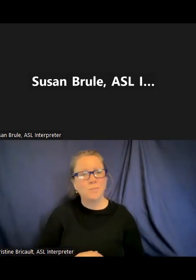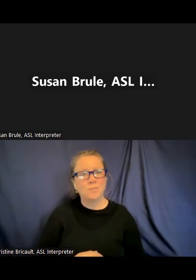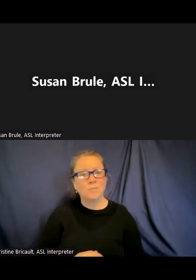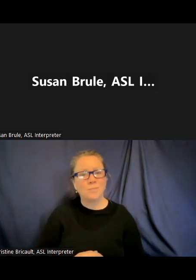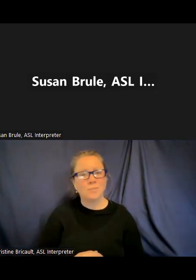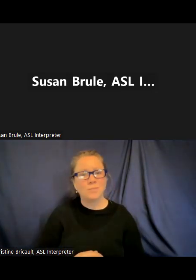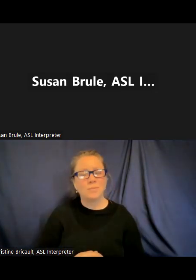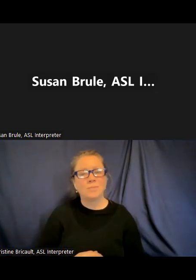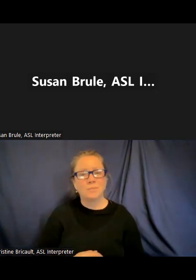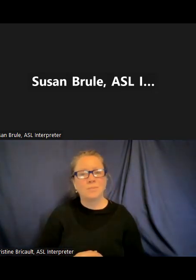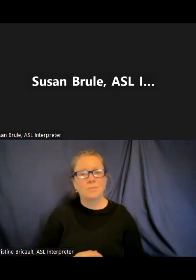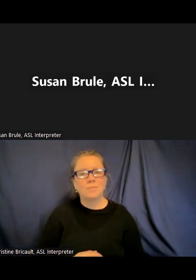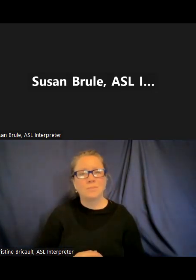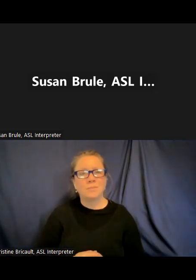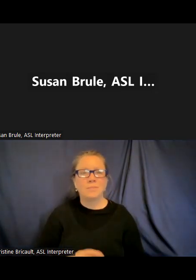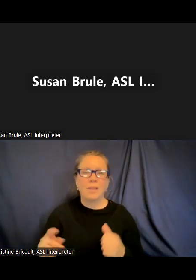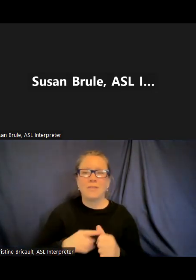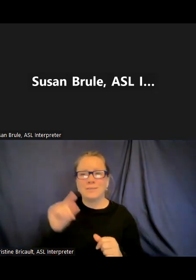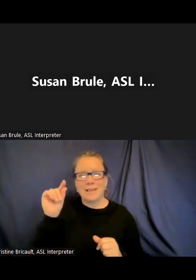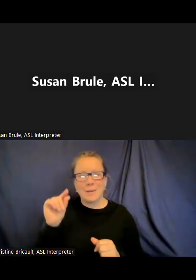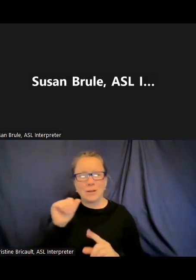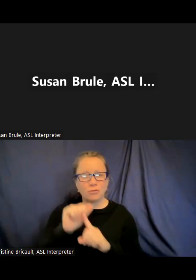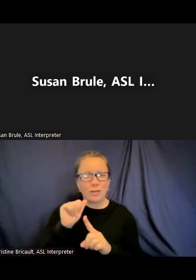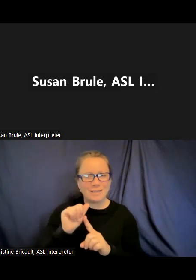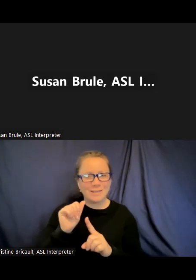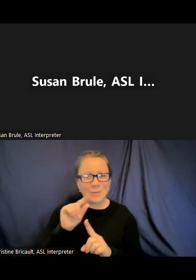And this first one is a little bit of a trick question. We'll see if you guys catch the trick.